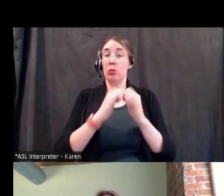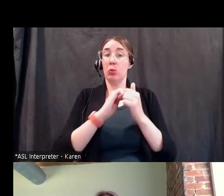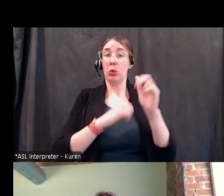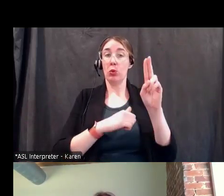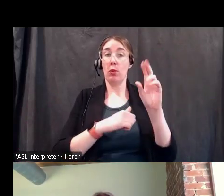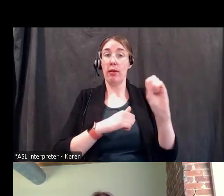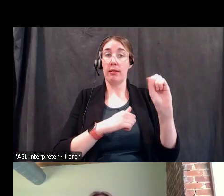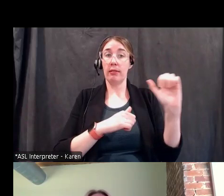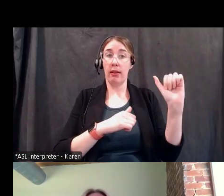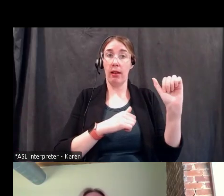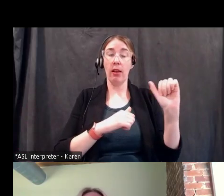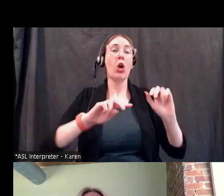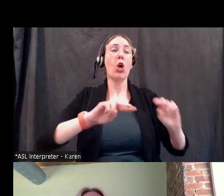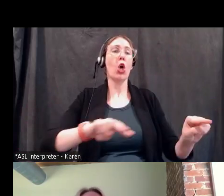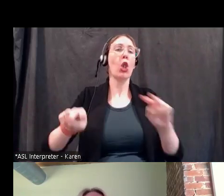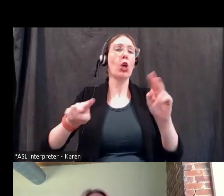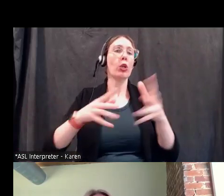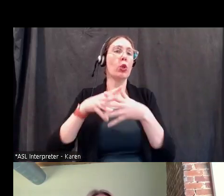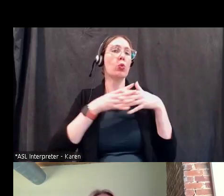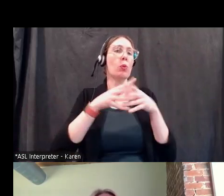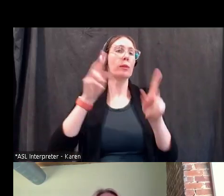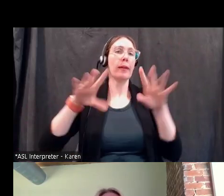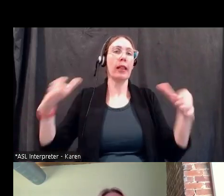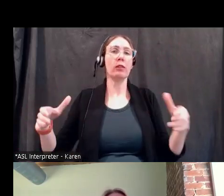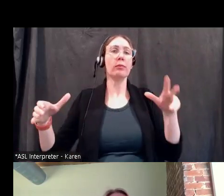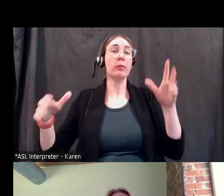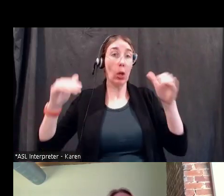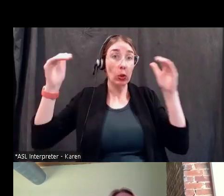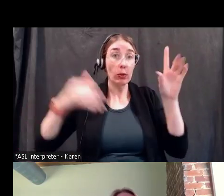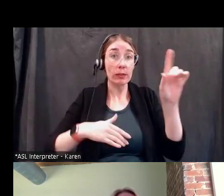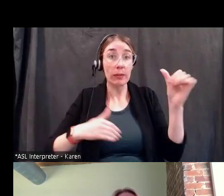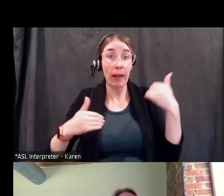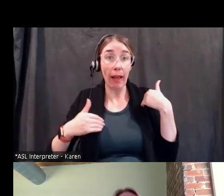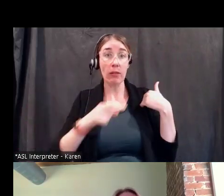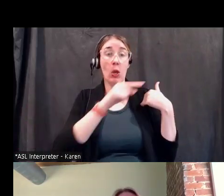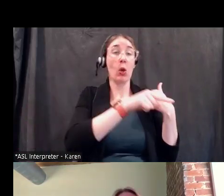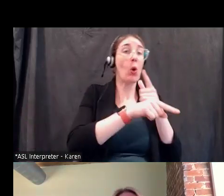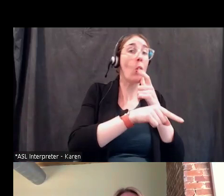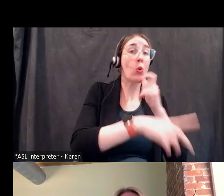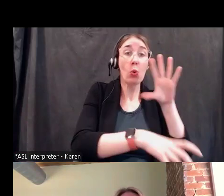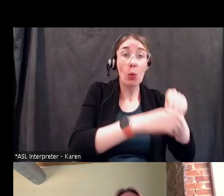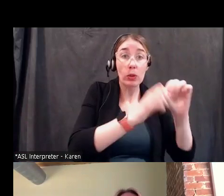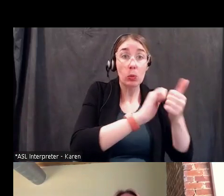disabilities in the U.S. population with those who participate in sports versus those that were not.